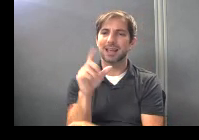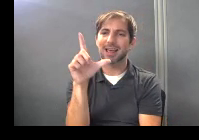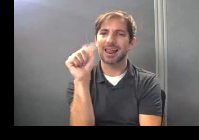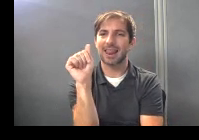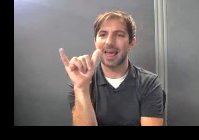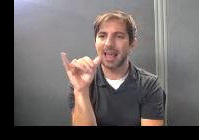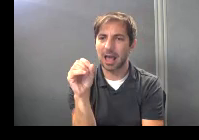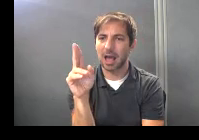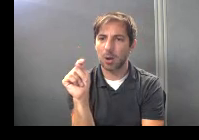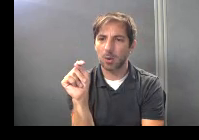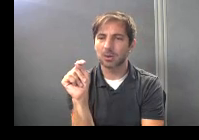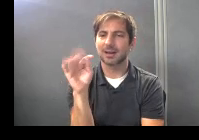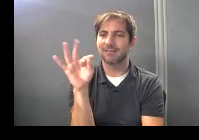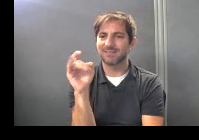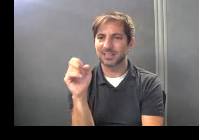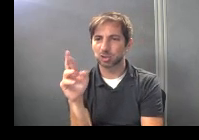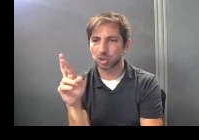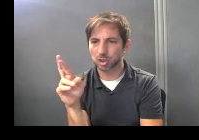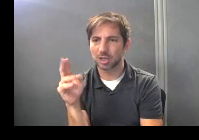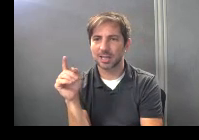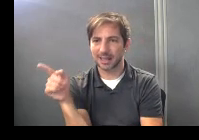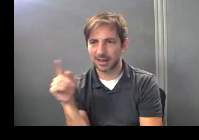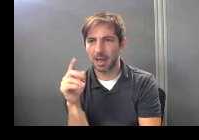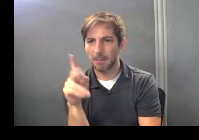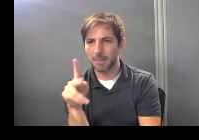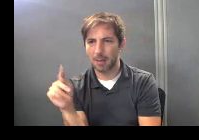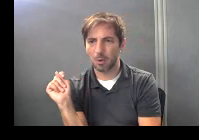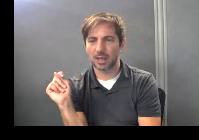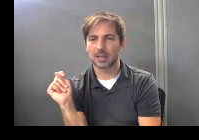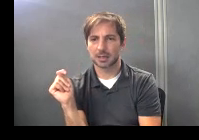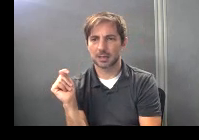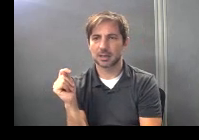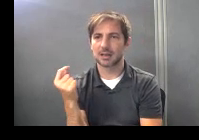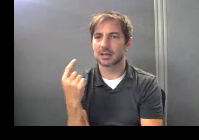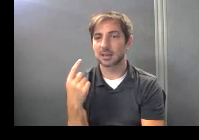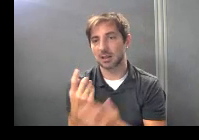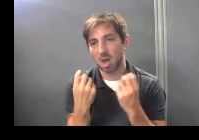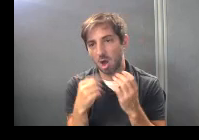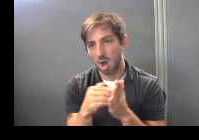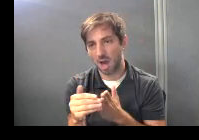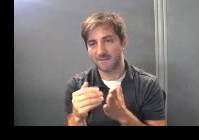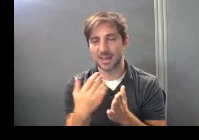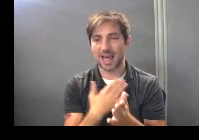I HAVE BEEN GUILTY OF THIS. I OFTEN CREATE MY OWN TEXT BOXES. I WANT TO ARRANGE THEM THE WAY I WANT TO ARRANGE THEM.